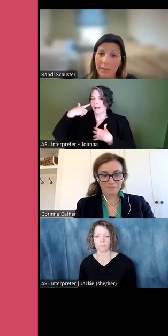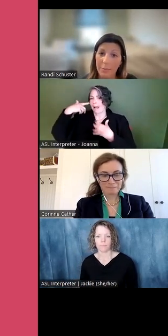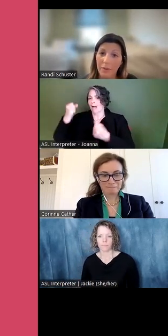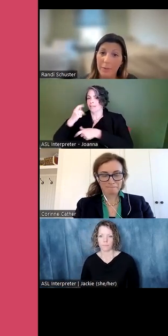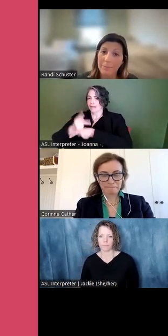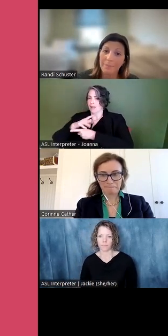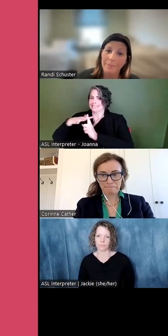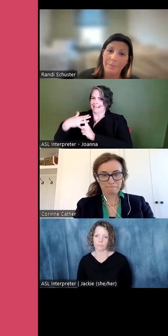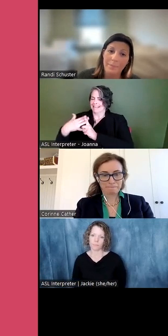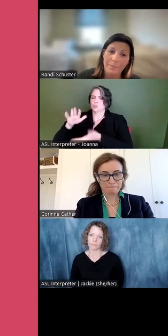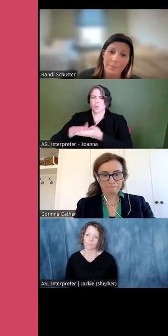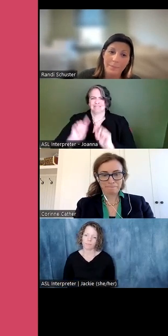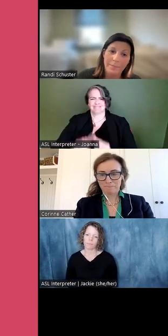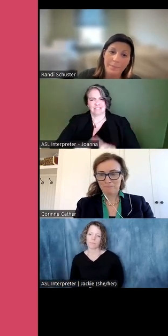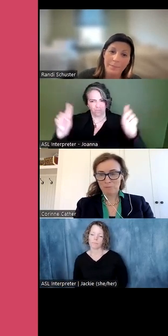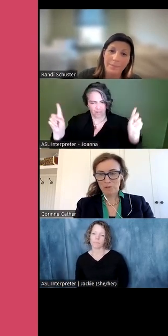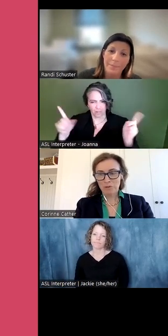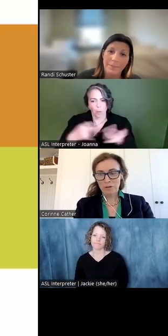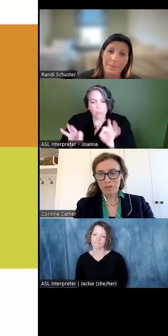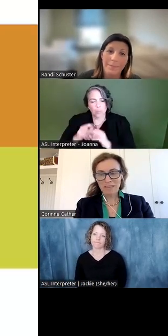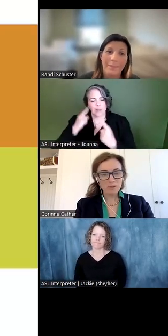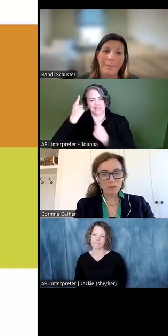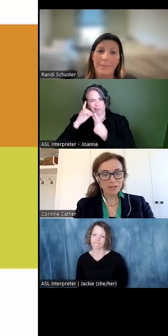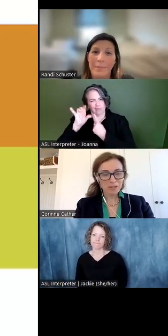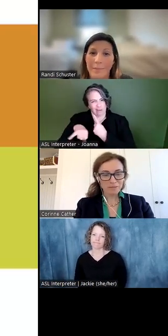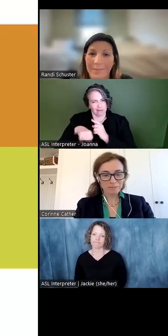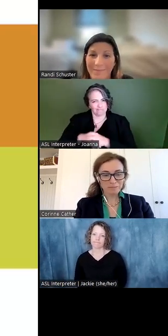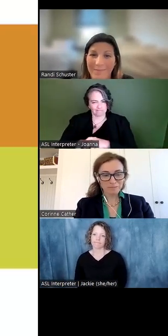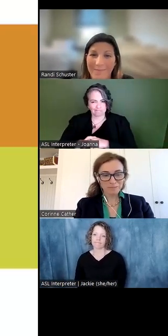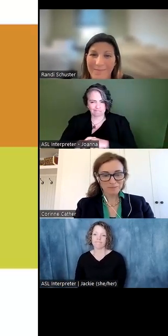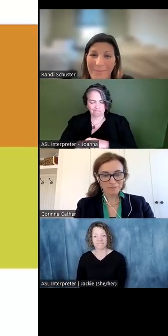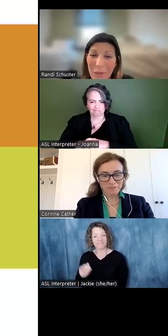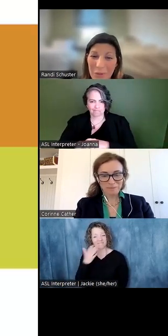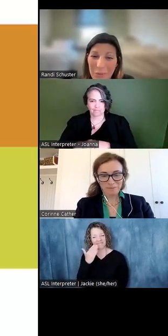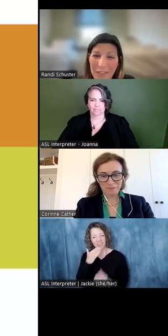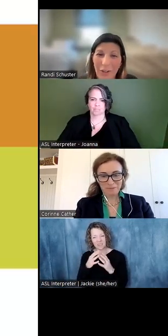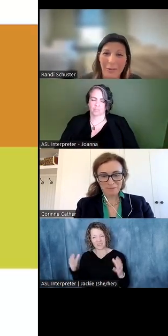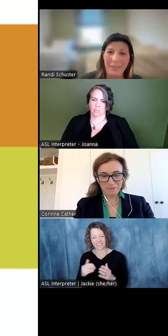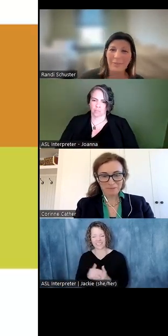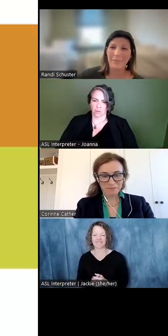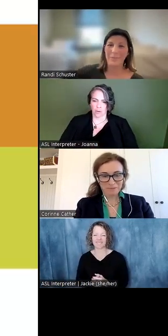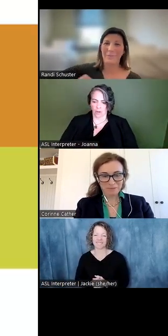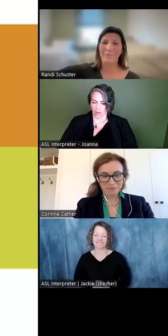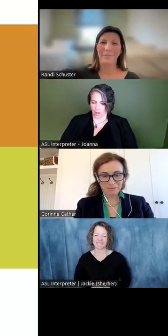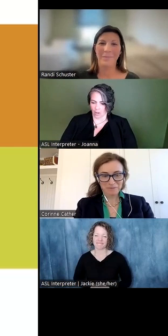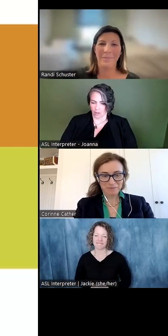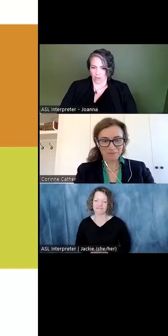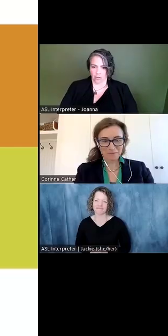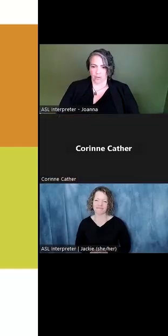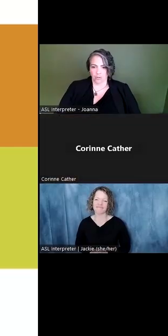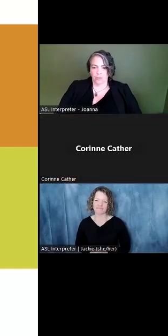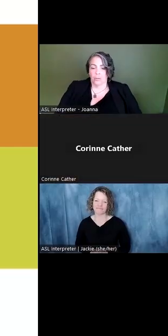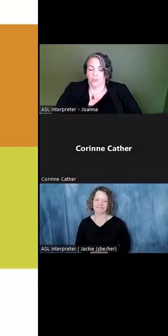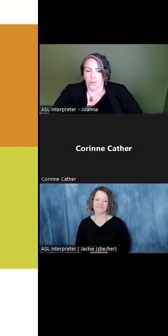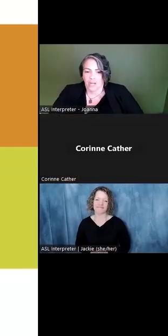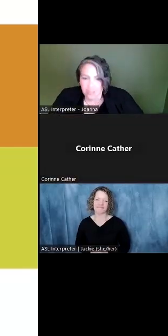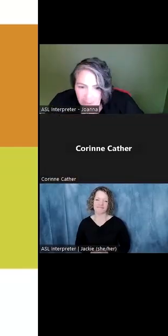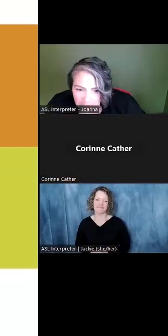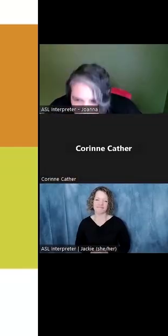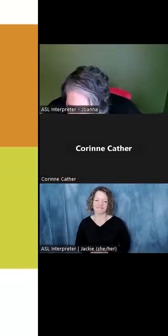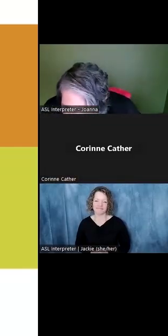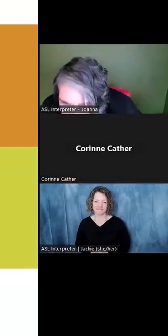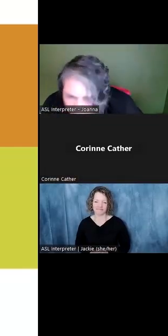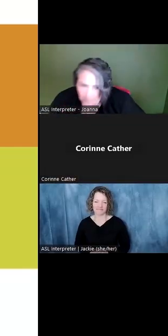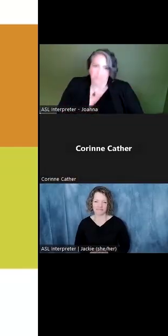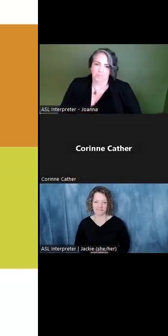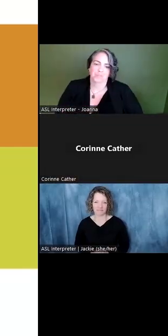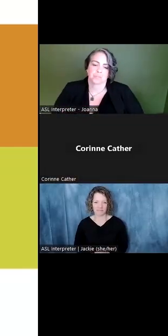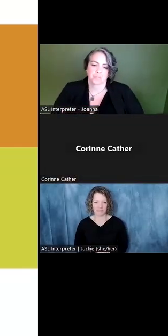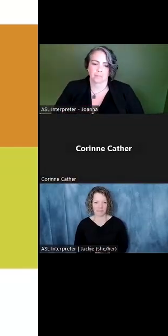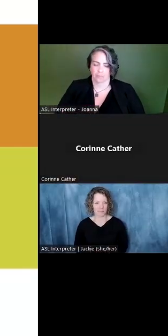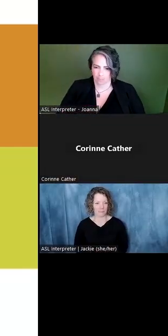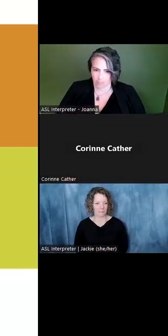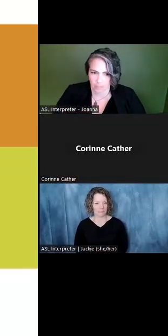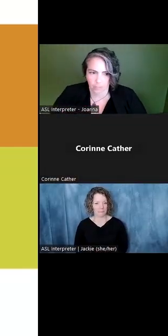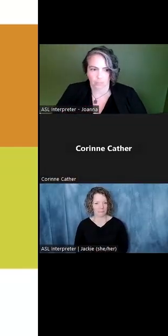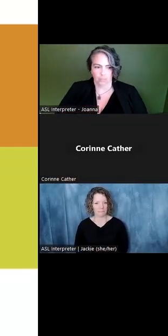steps are. Wonderful work. Thank you so much. Thank you so much for having me.